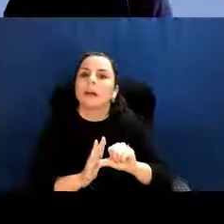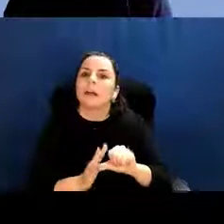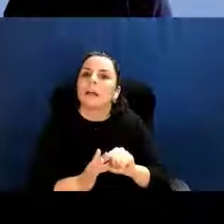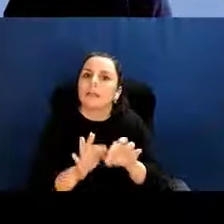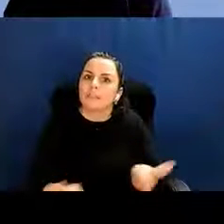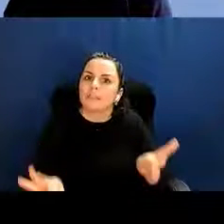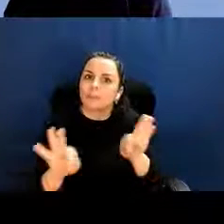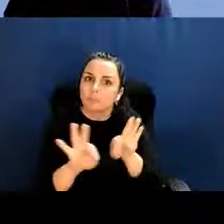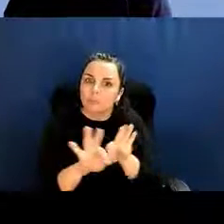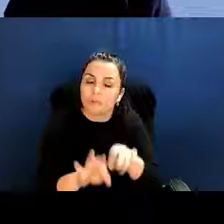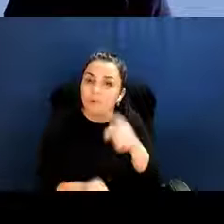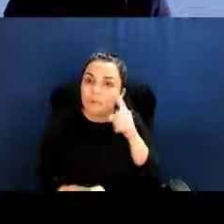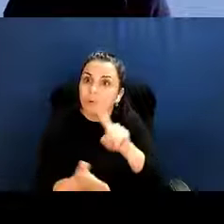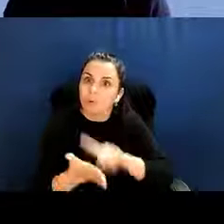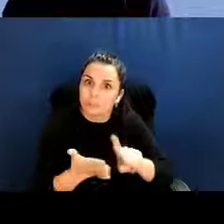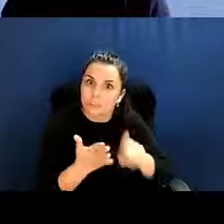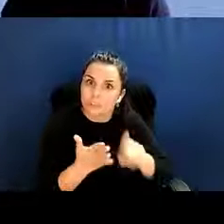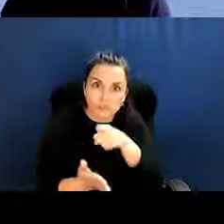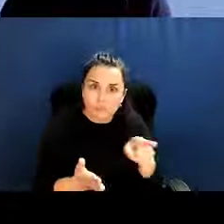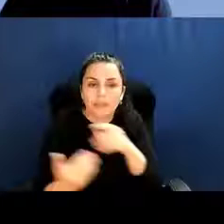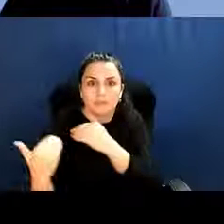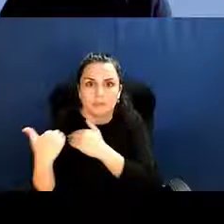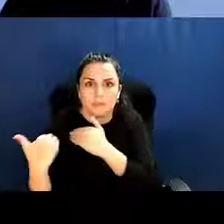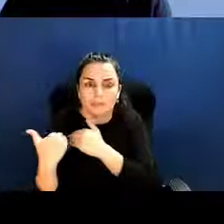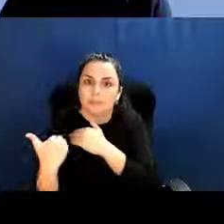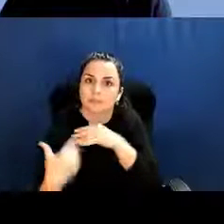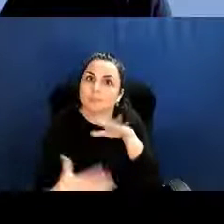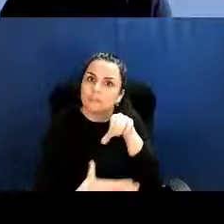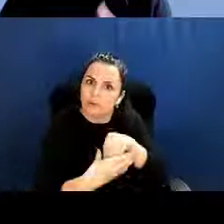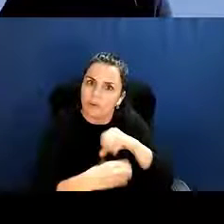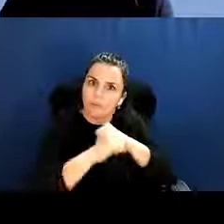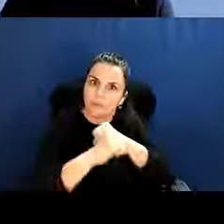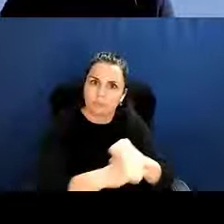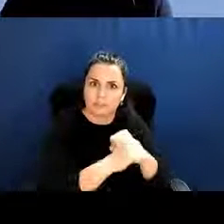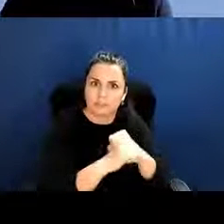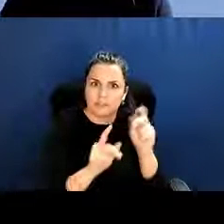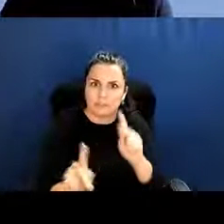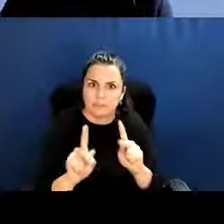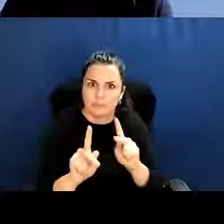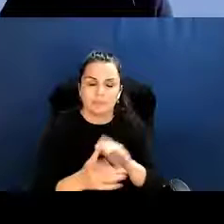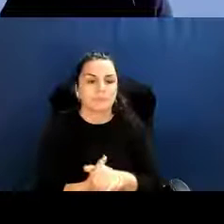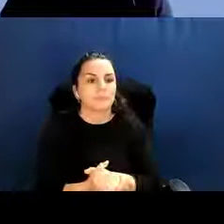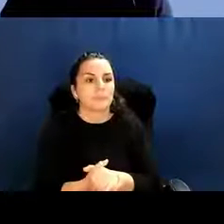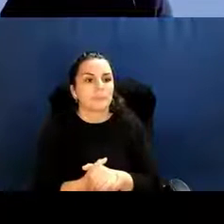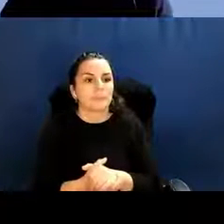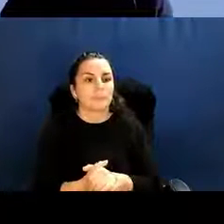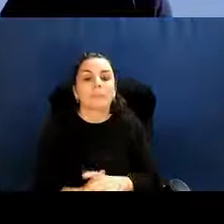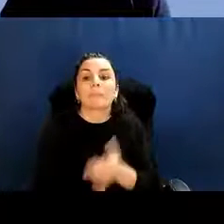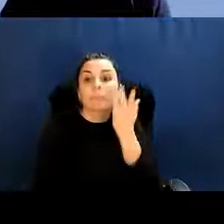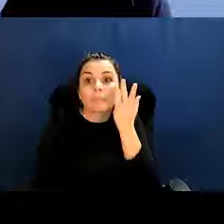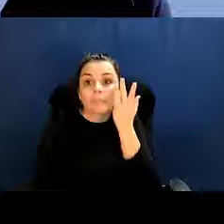of human research participants. Now note that the protection of human research participants